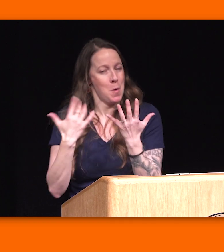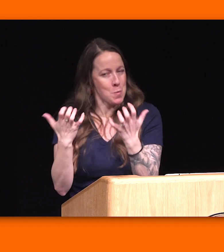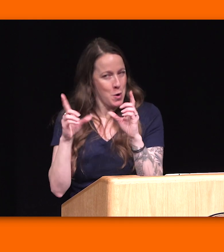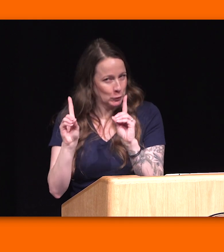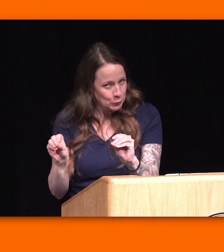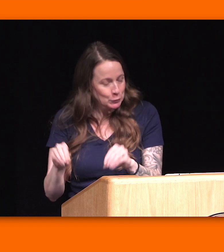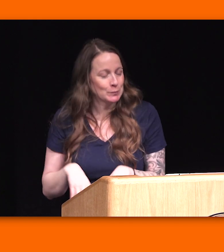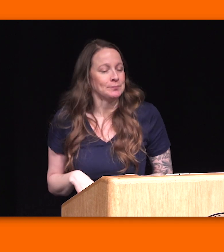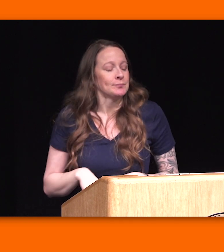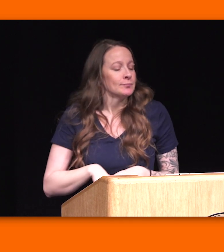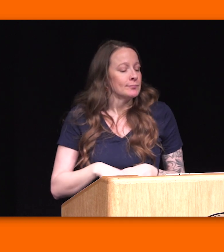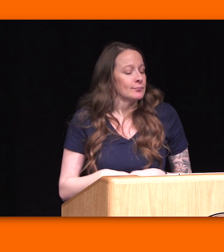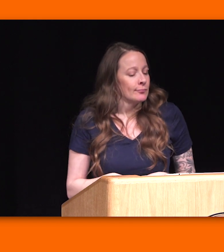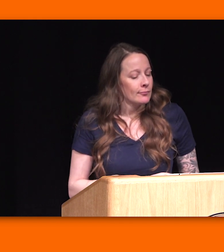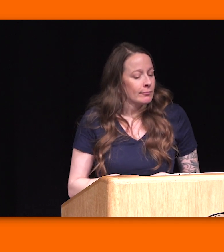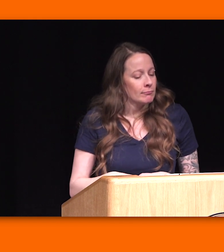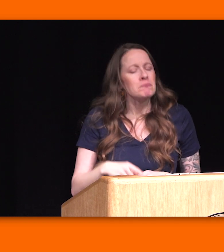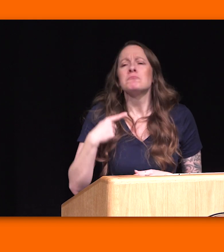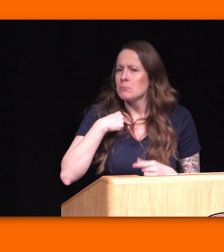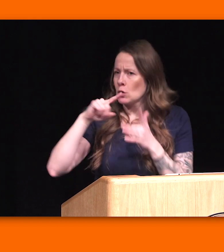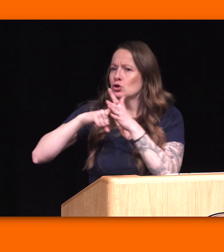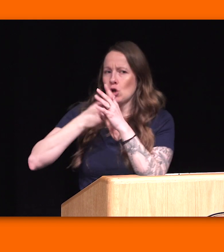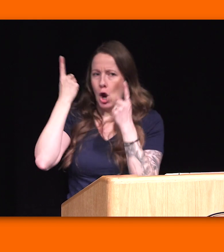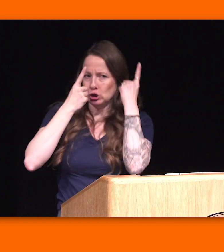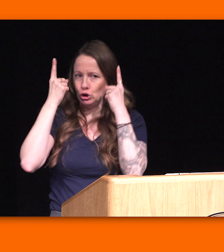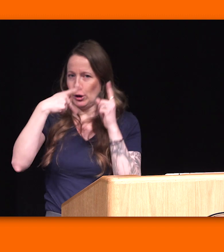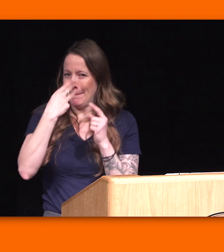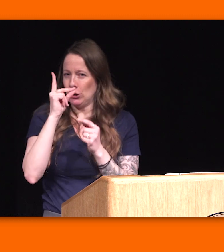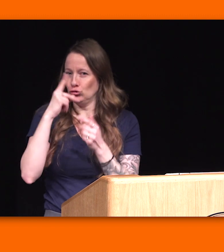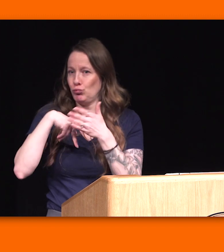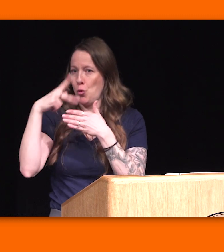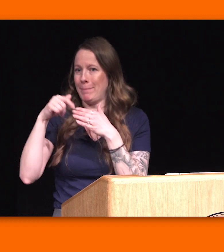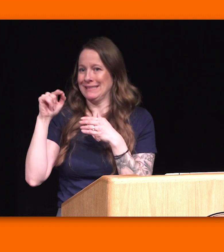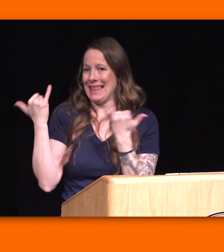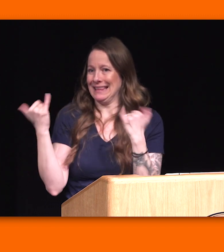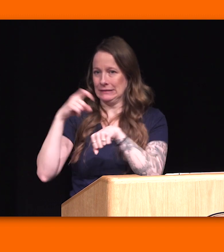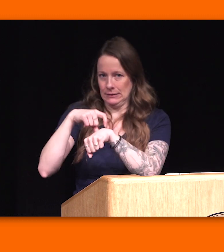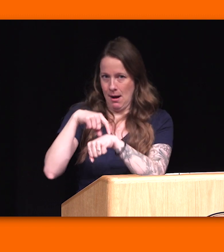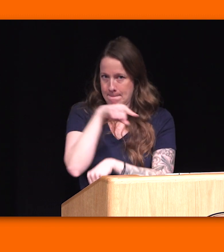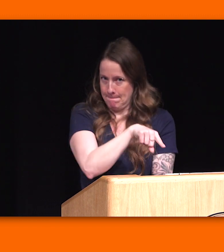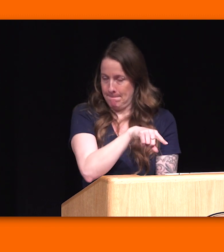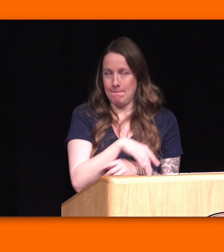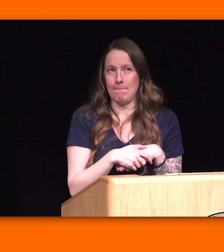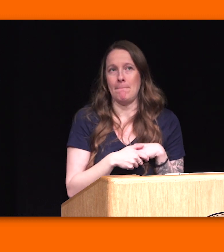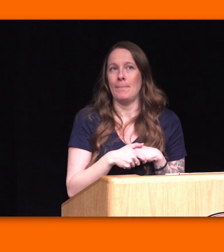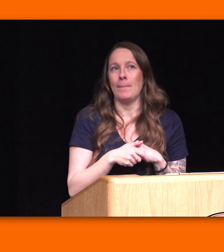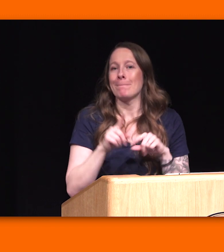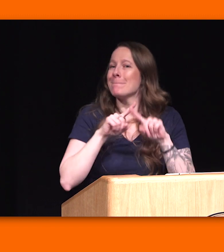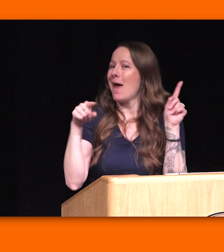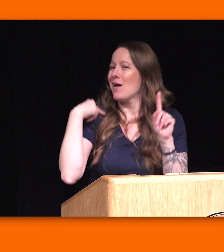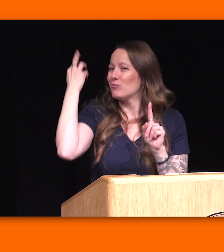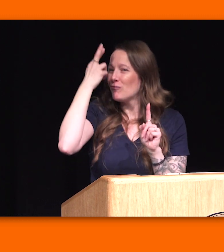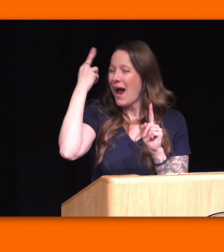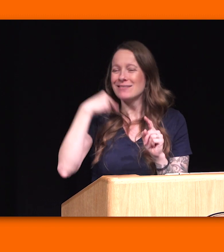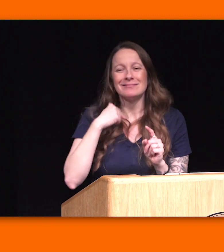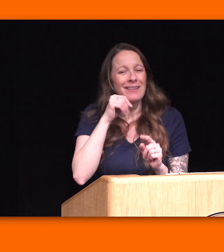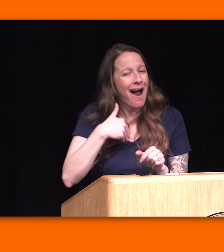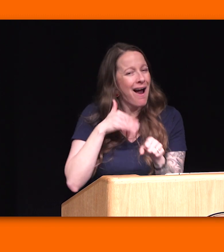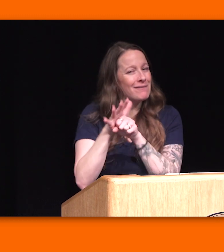in infectious diseases and immunology. I started considering a PhD program while I was getting my bachelor's degree,